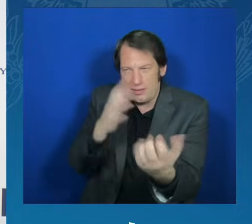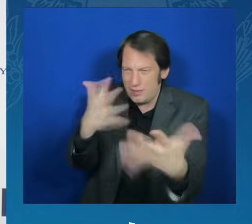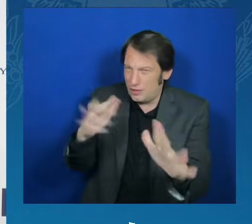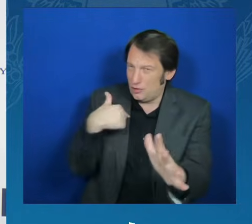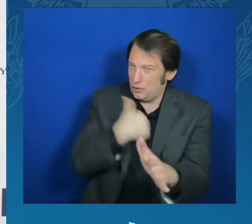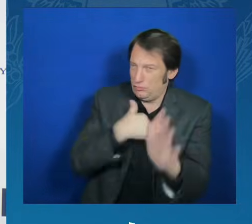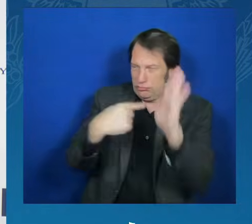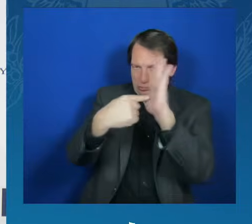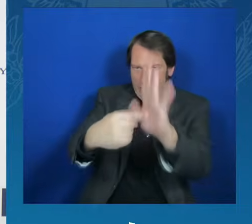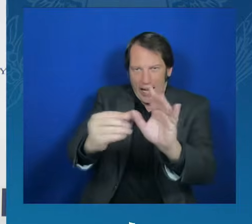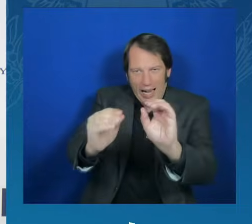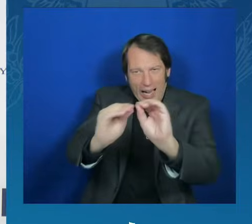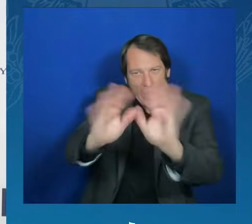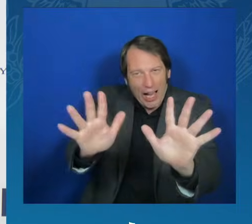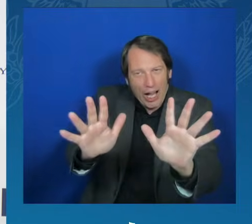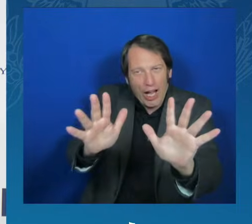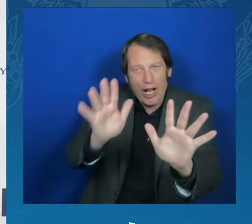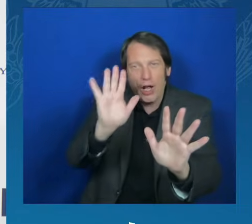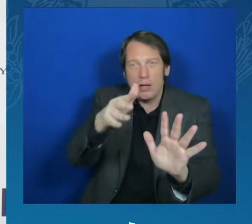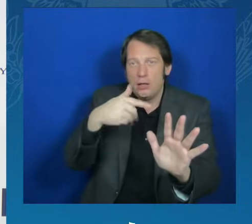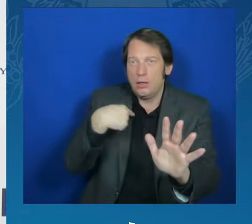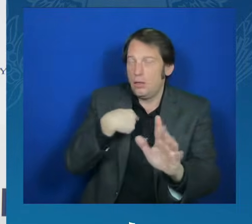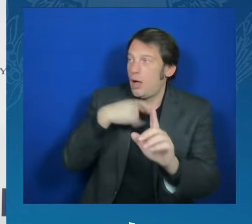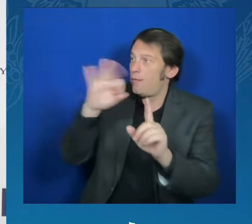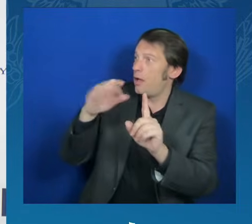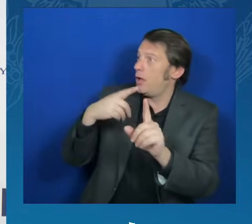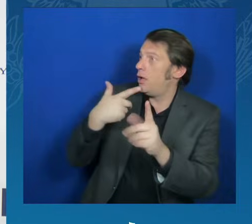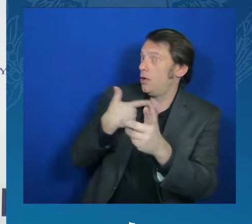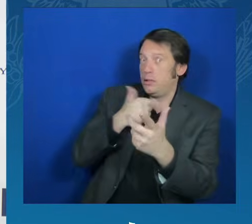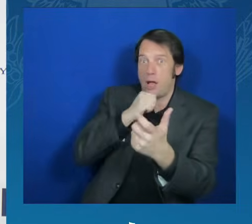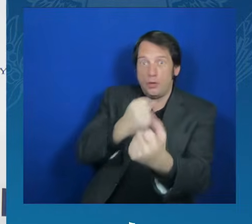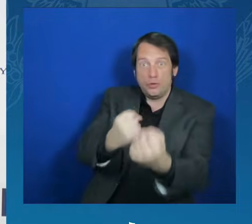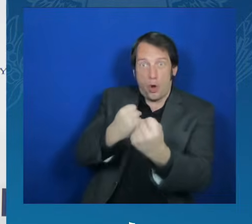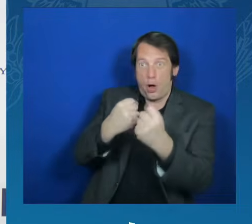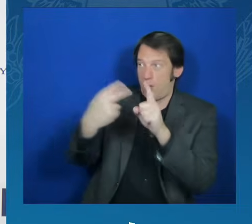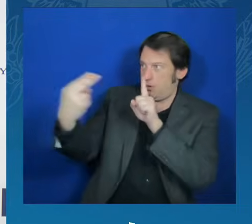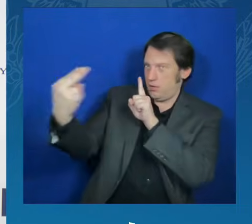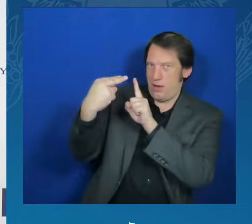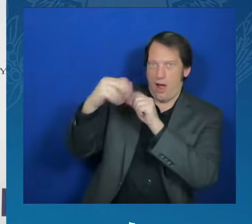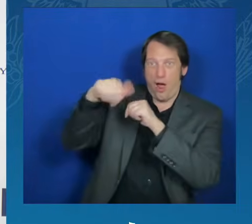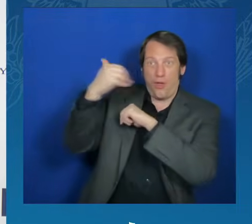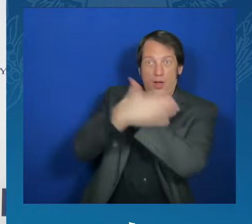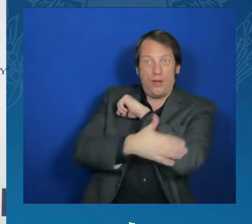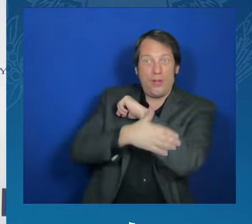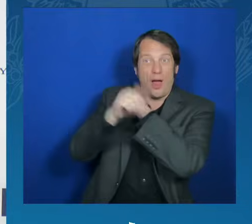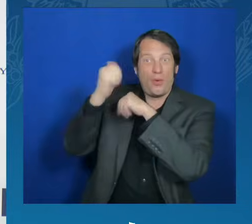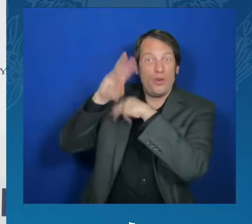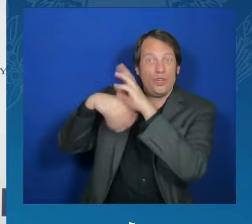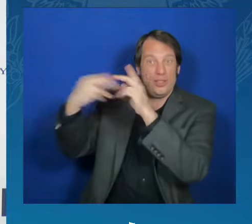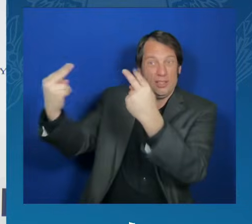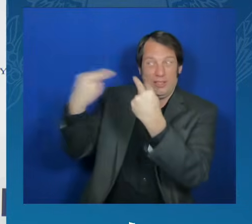We have made a once-in-a-generation investment to rebuild our roads and bridges and ports and highways